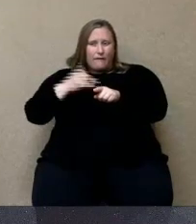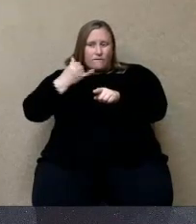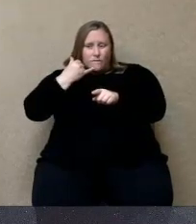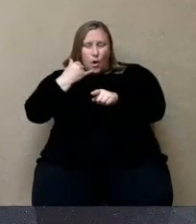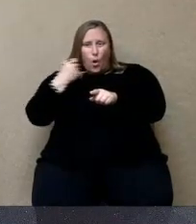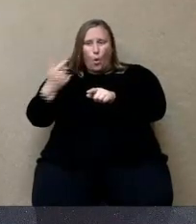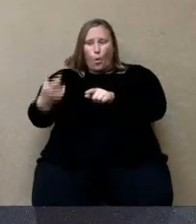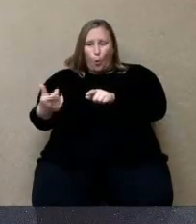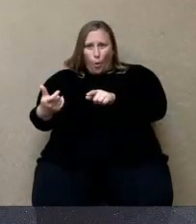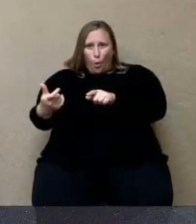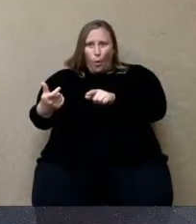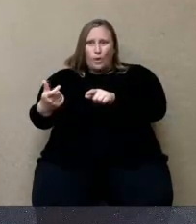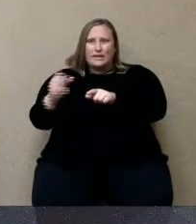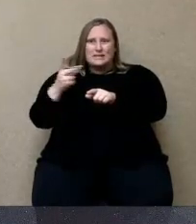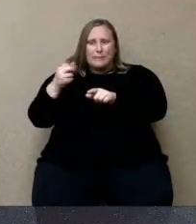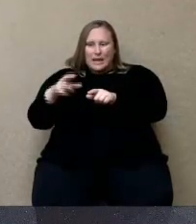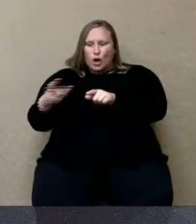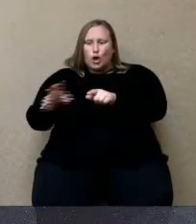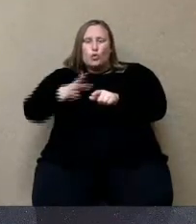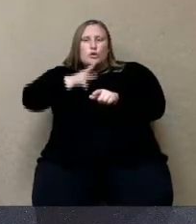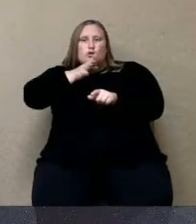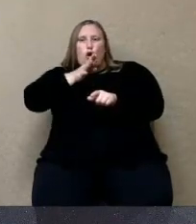your phone next to the speaker and you could talk that way.